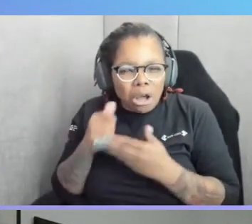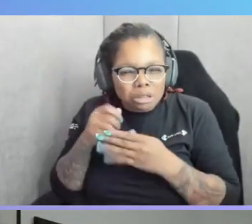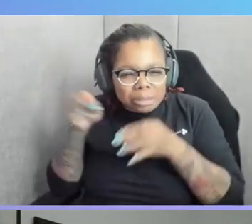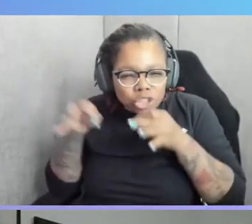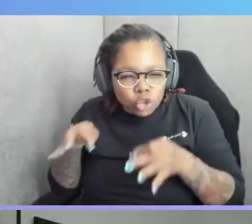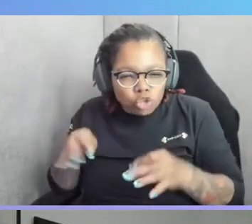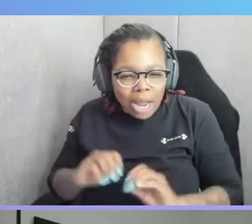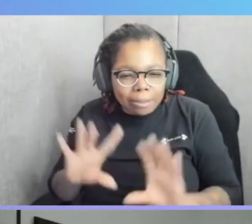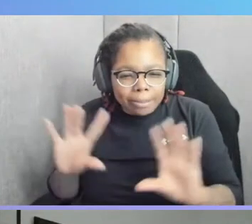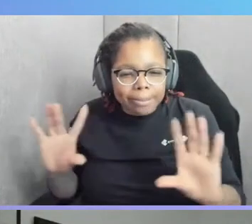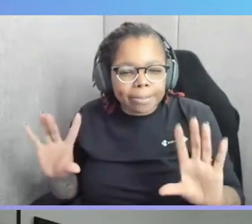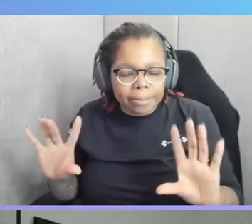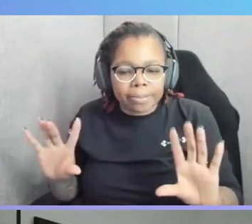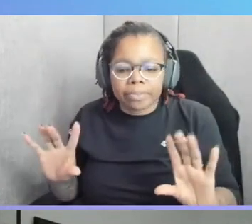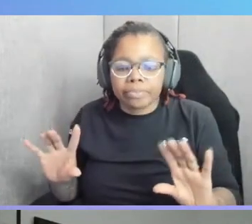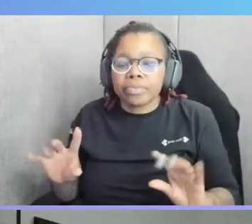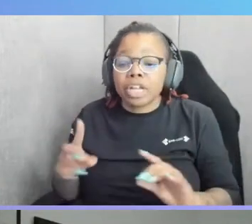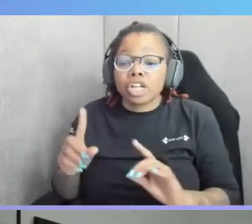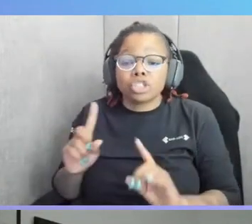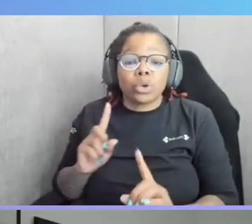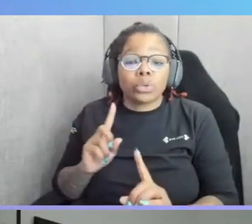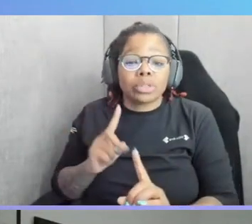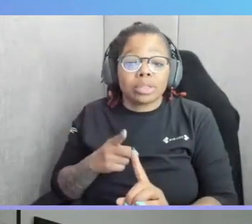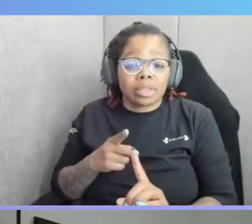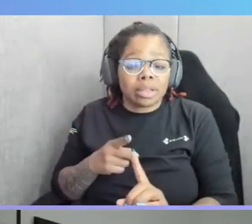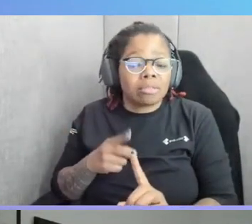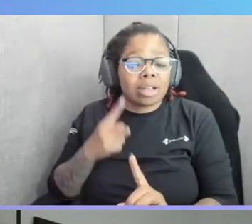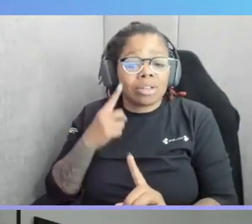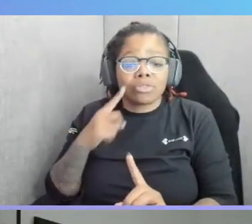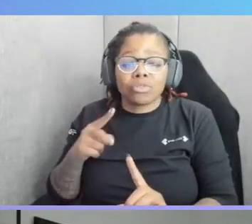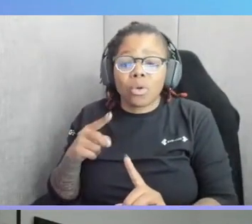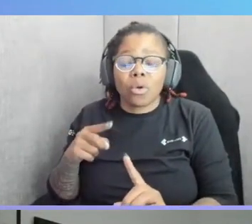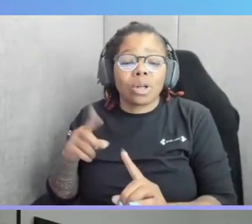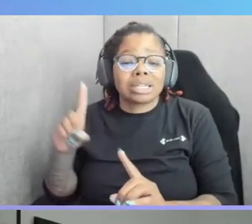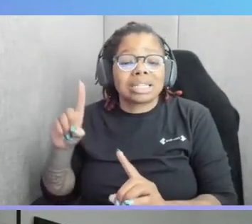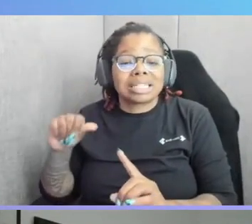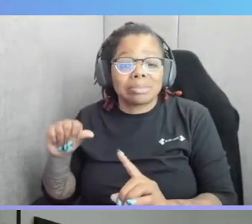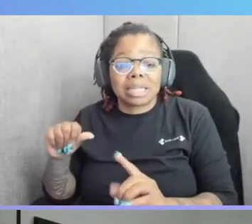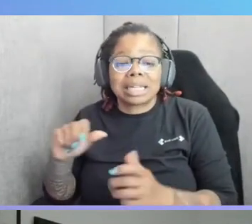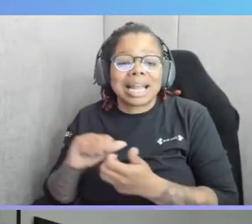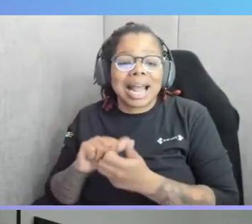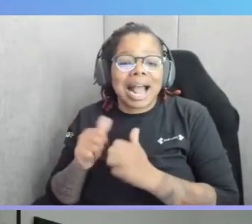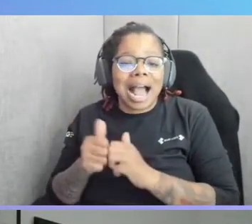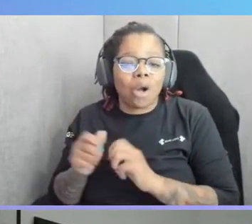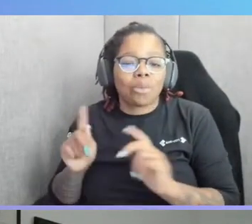so the effect of, um, disability on how people, people use and